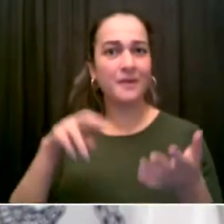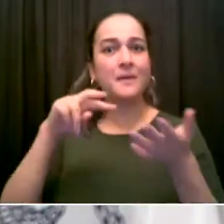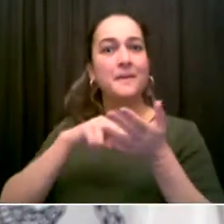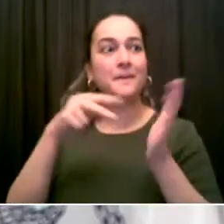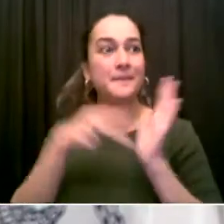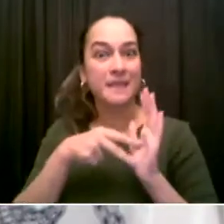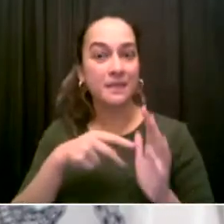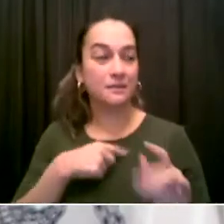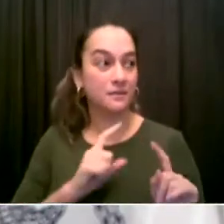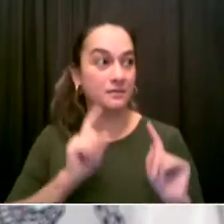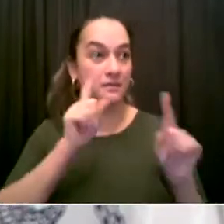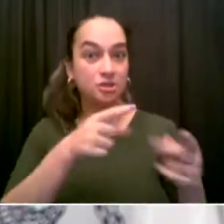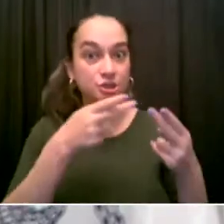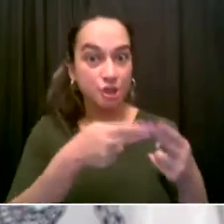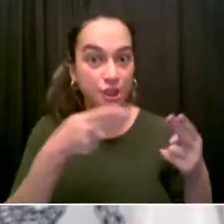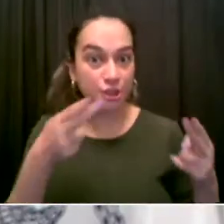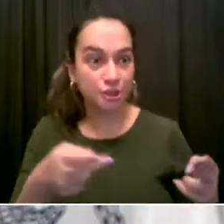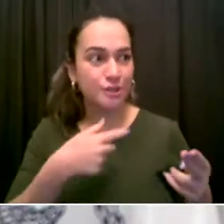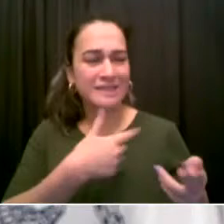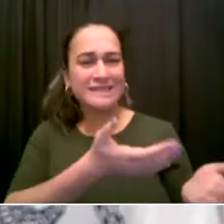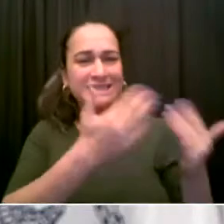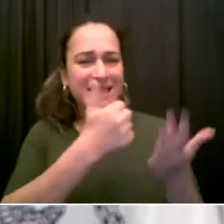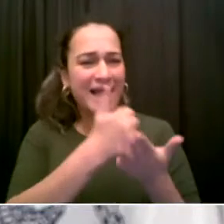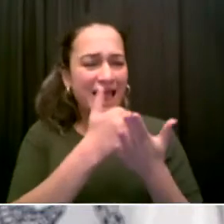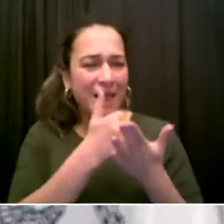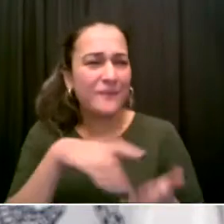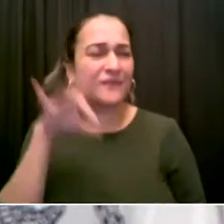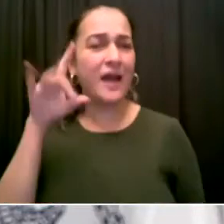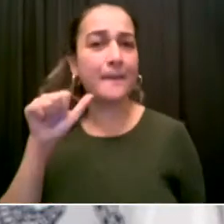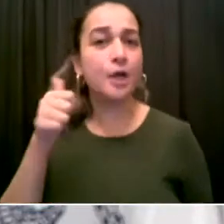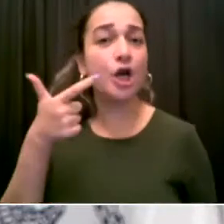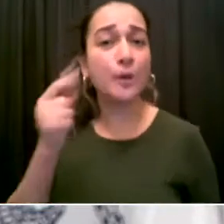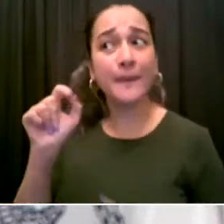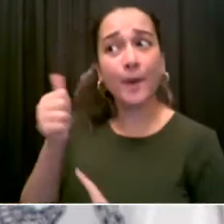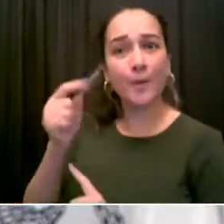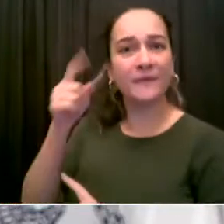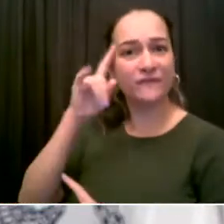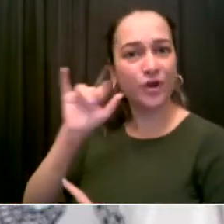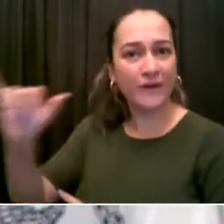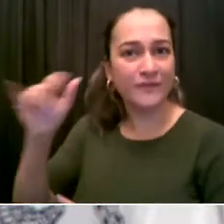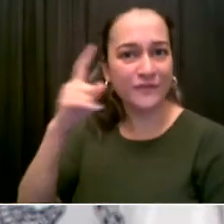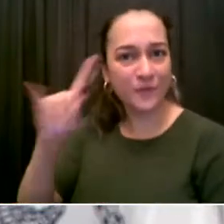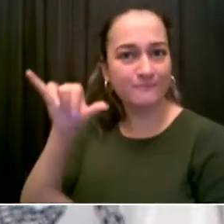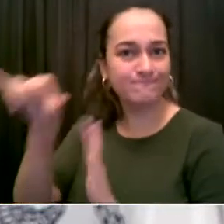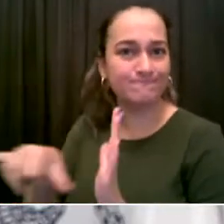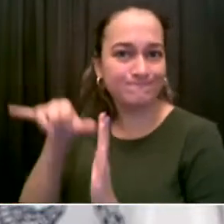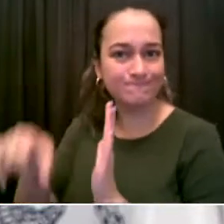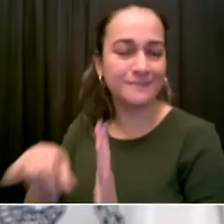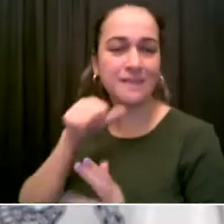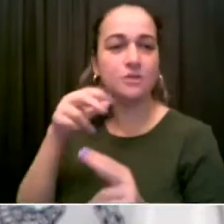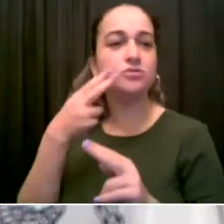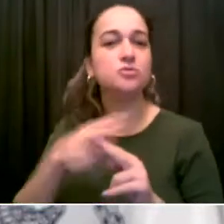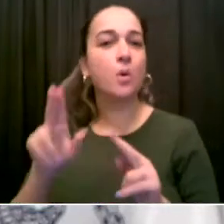THEY RETIRE REQUIRE TREATMENT, IS THEY ARE LOOKING FOR A LONG-TERM SOLUTION. WITH AFFORDABLE HOI IS THERE TO SUPPO RT THEM, IT MAKES ALL THE DIFFERNCEE. I THINK THAT IS THE ULTIMATE